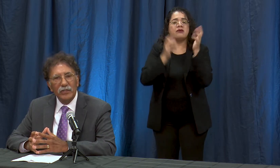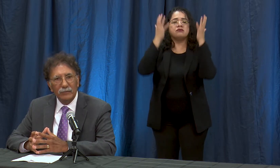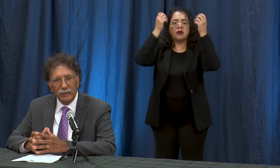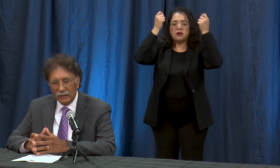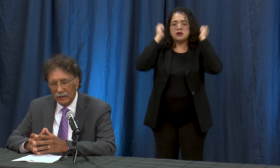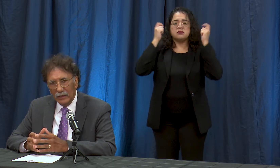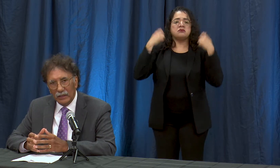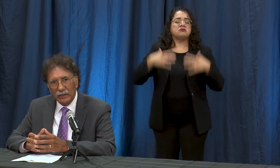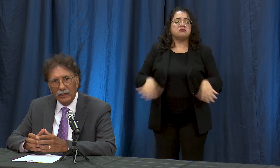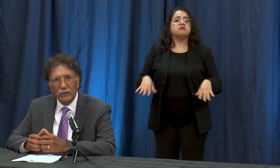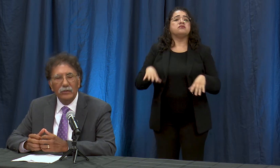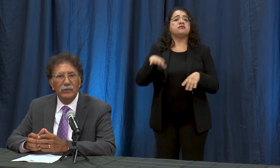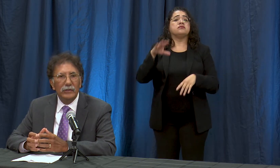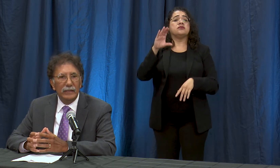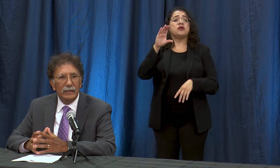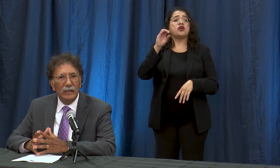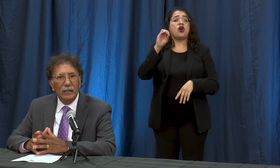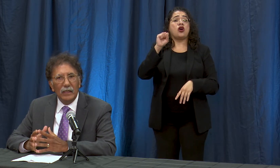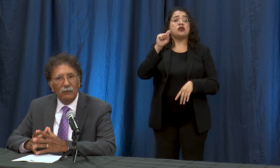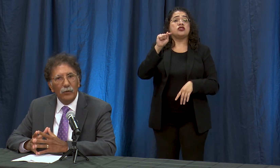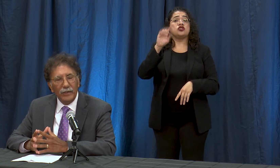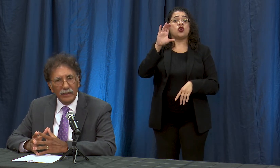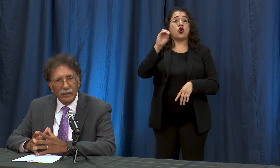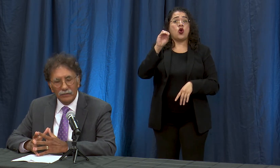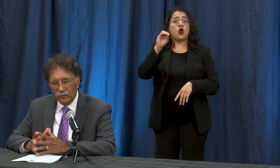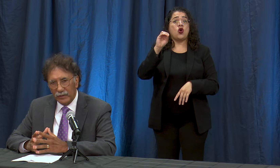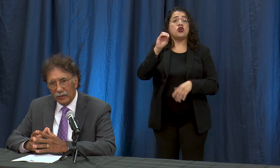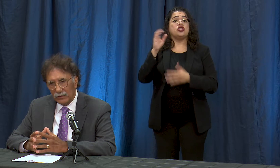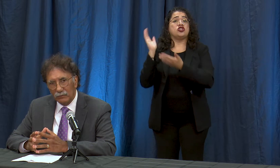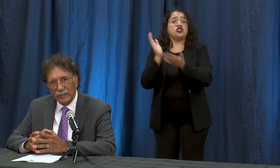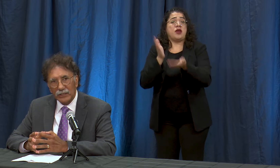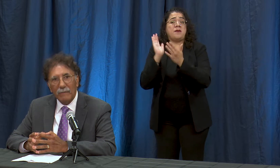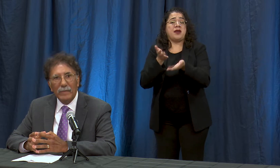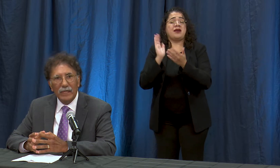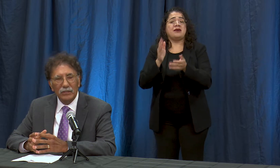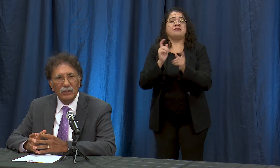Shipping a carrier who donated 4,000 plus mask to the